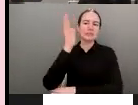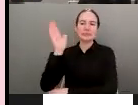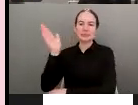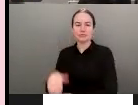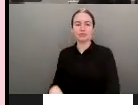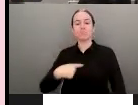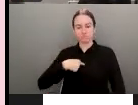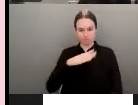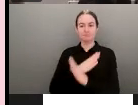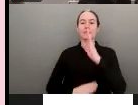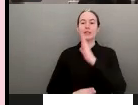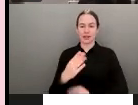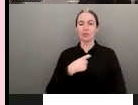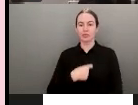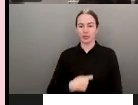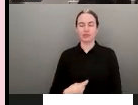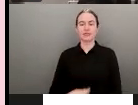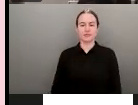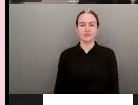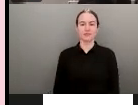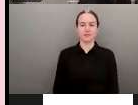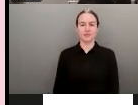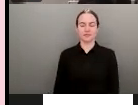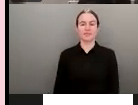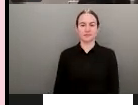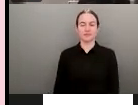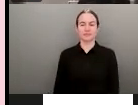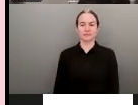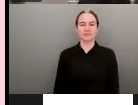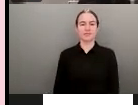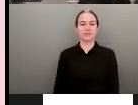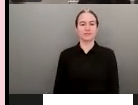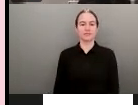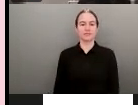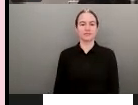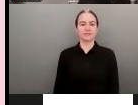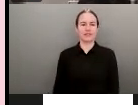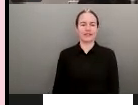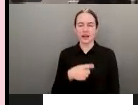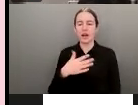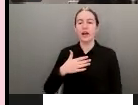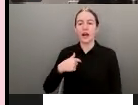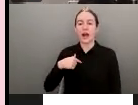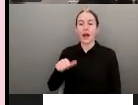There was a weird font conversions - I made it in Google Slides